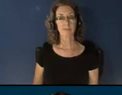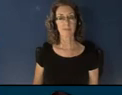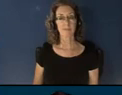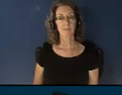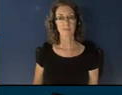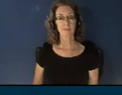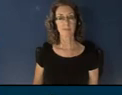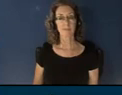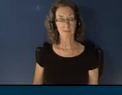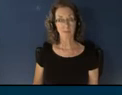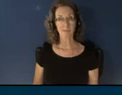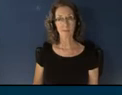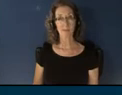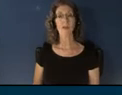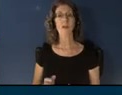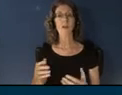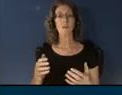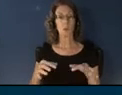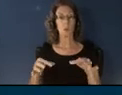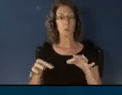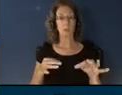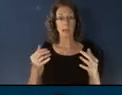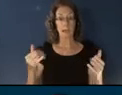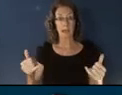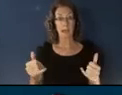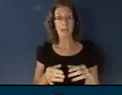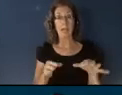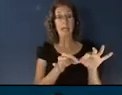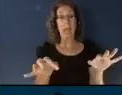Okay so I'm going to go on to the next next areas, captioning and transcriptions.